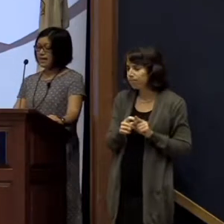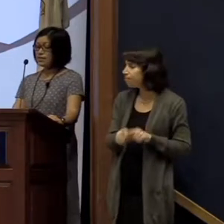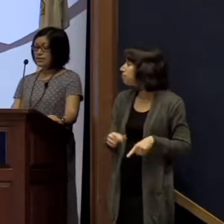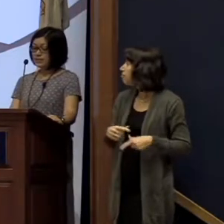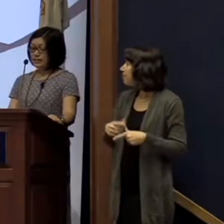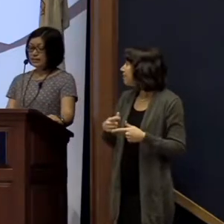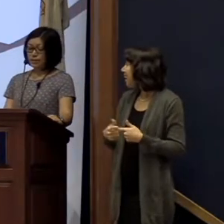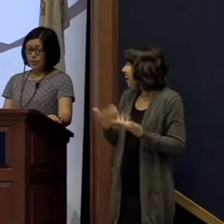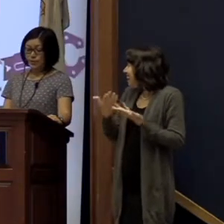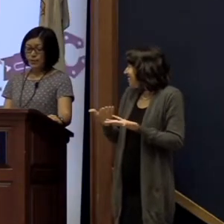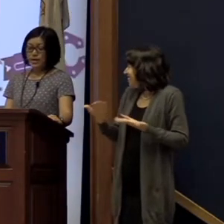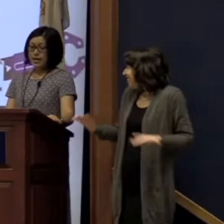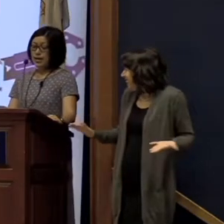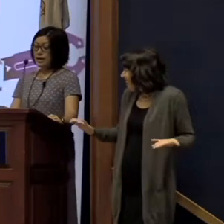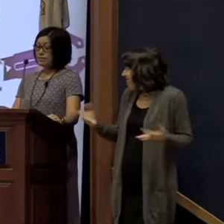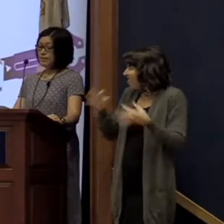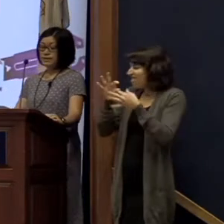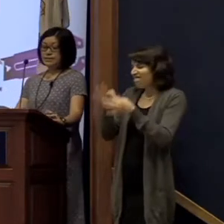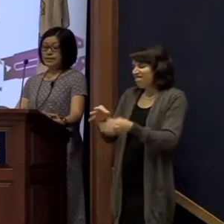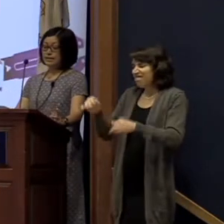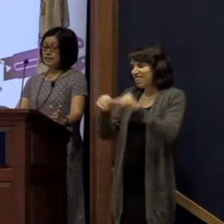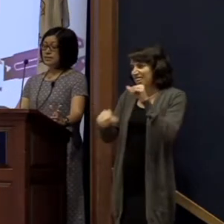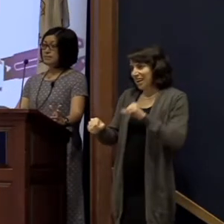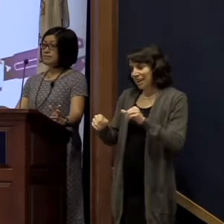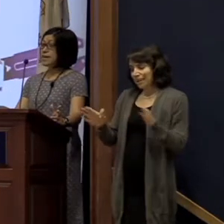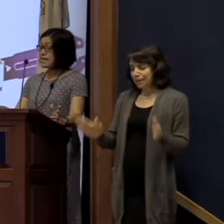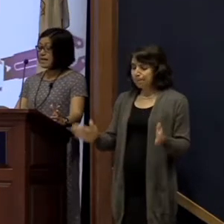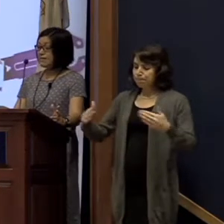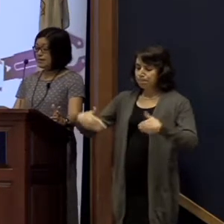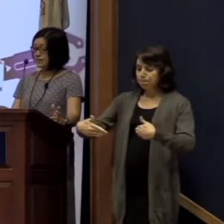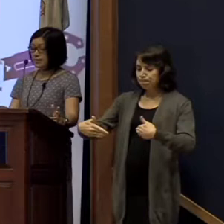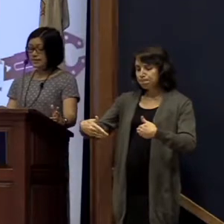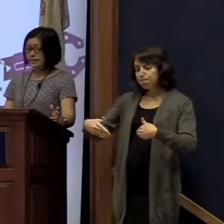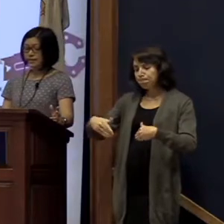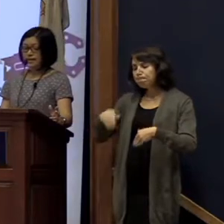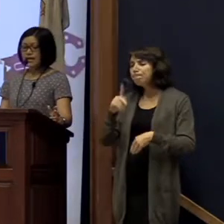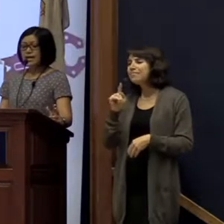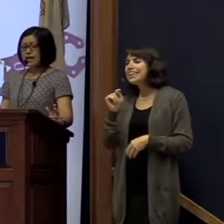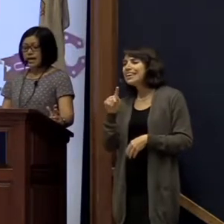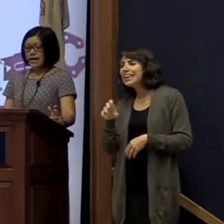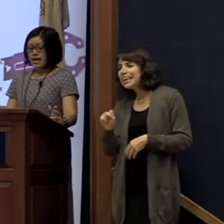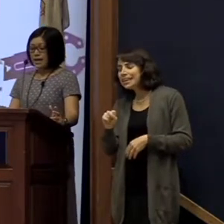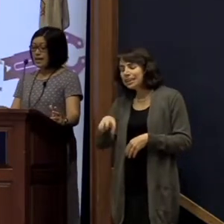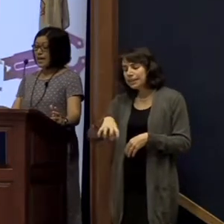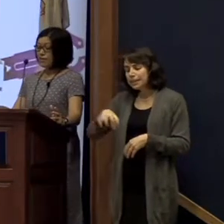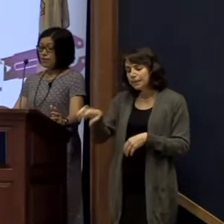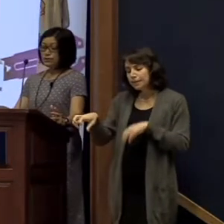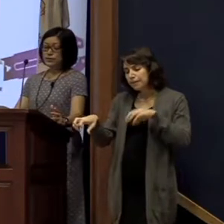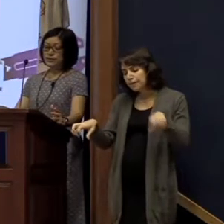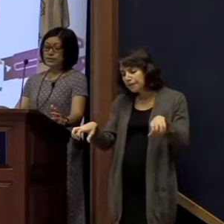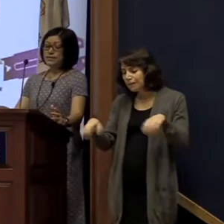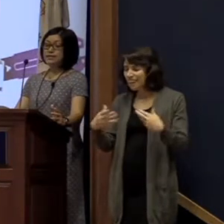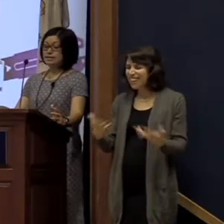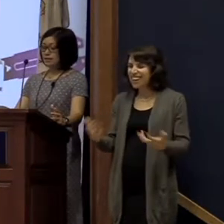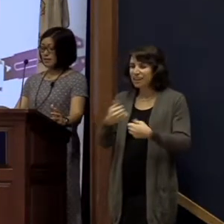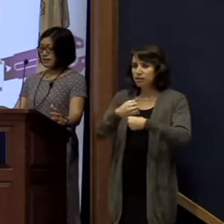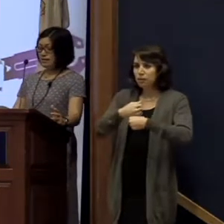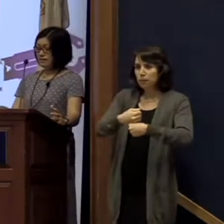increasingly, so things that thus making and make a spaces and Now also science kids targeted our goals